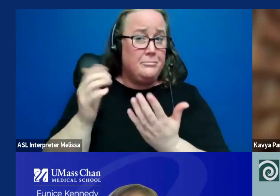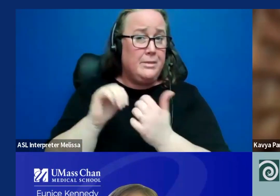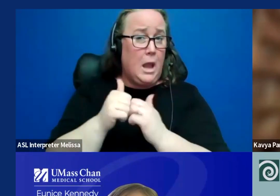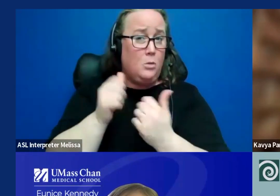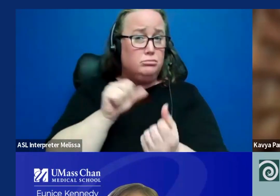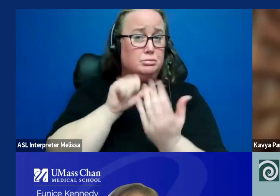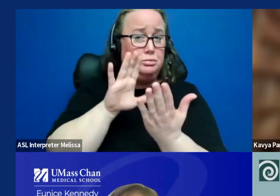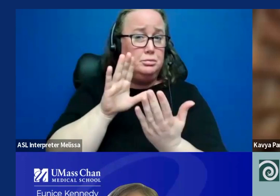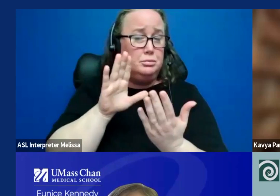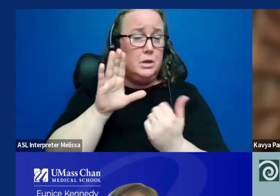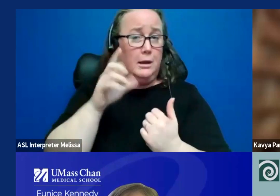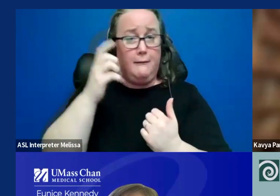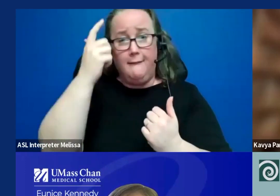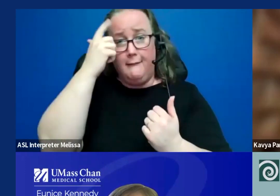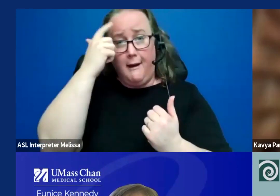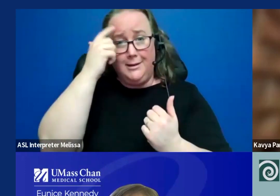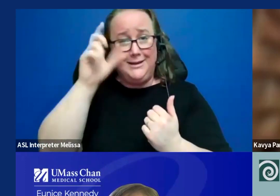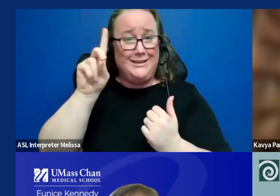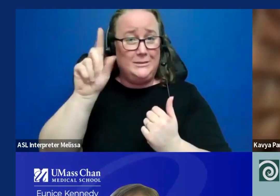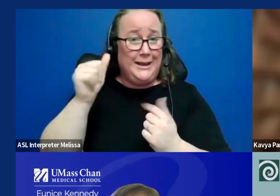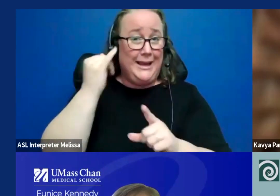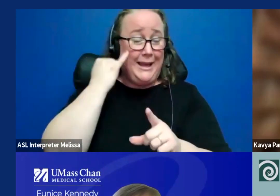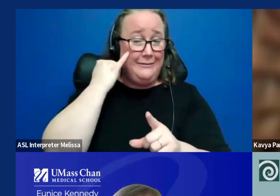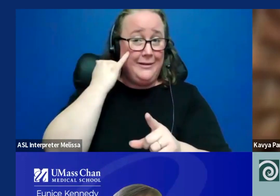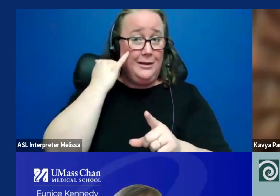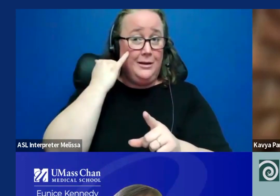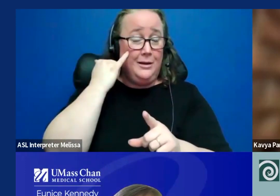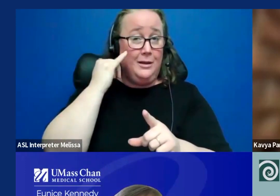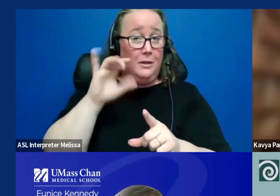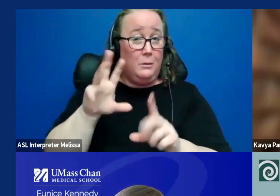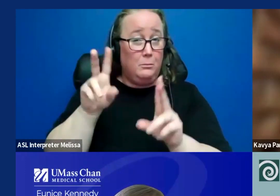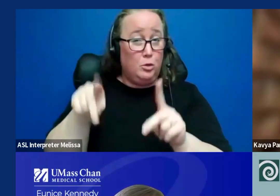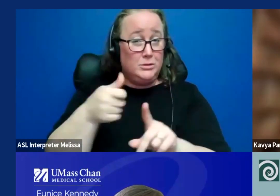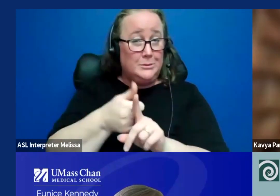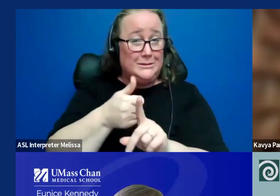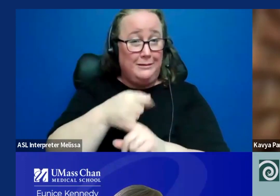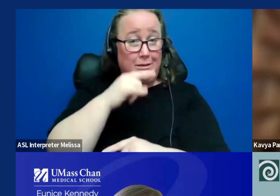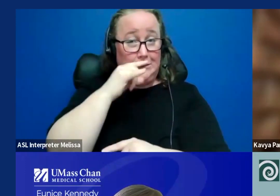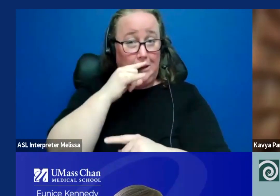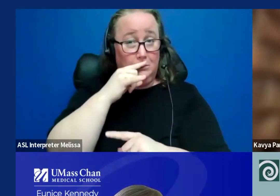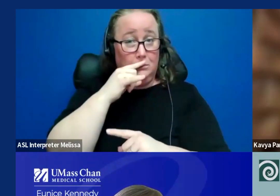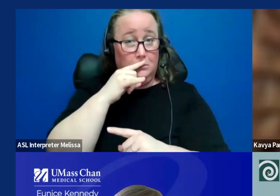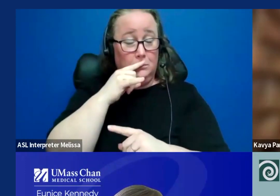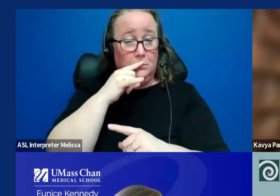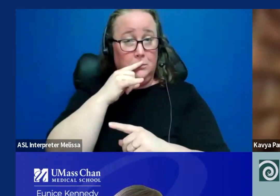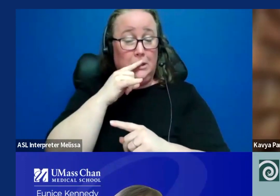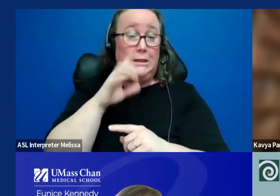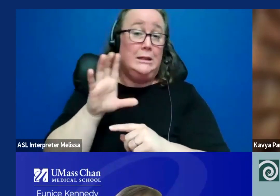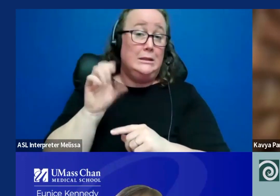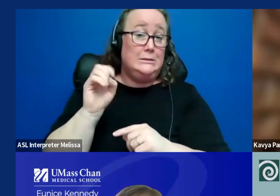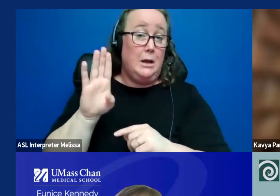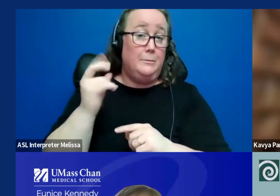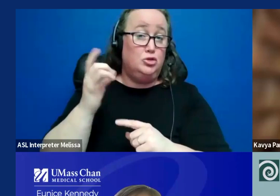is a child subject to manipulation? It's not 100% clear to